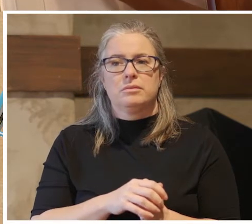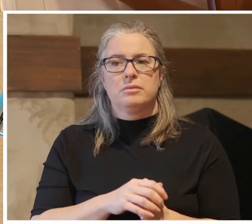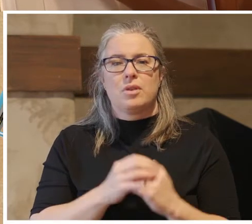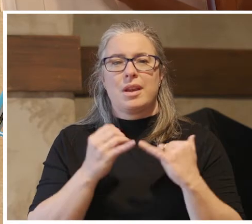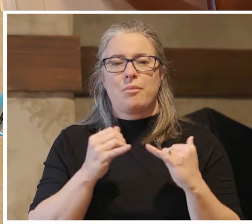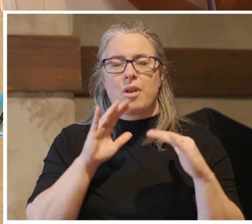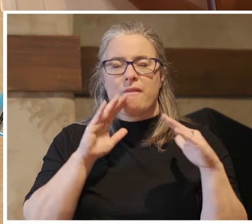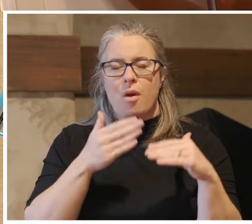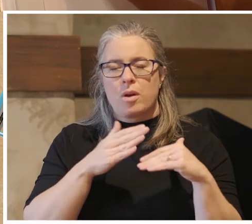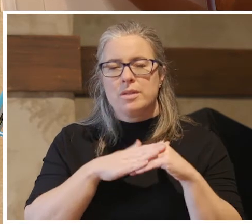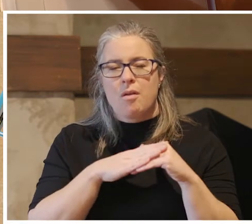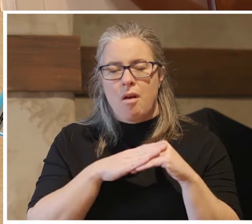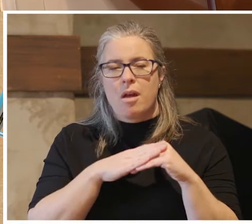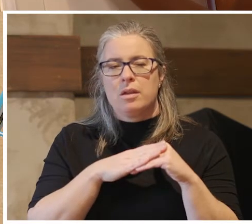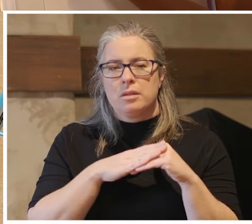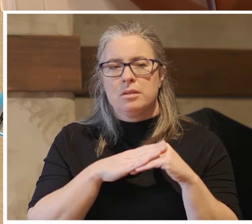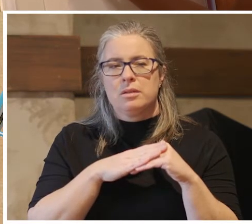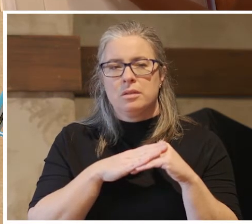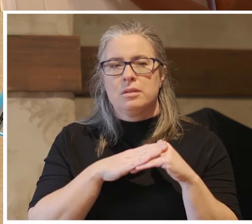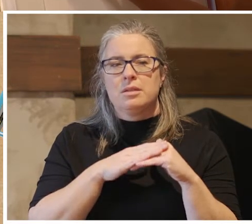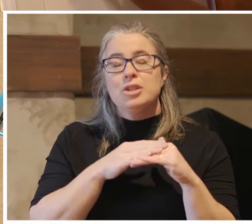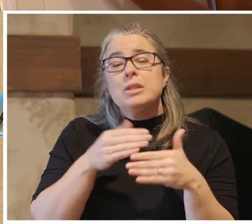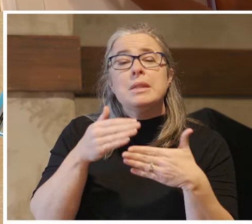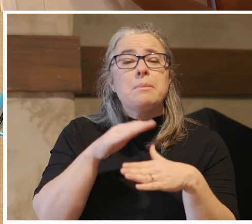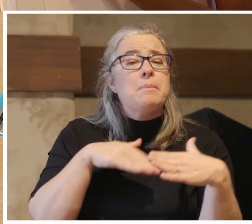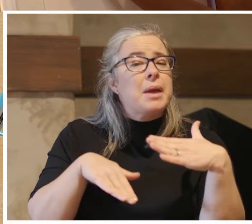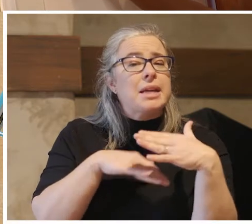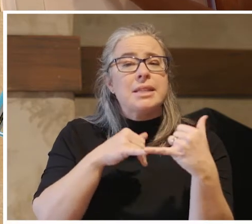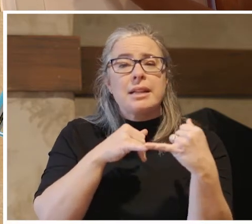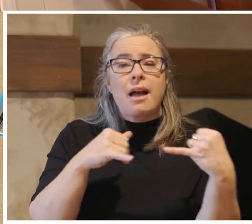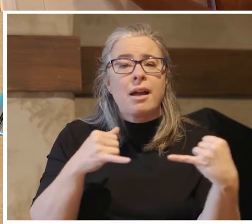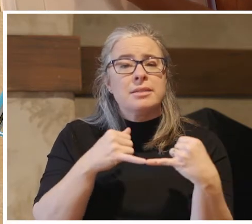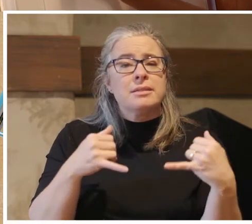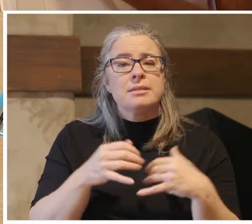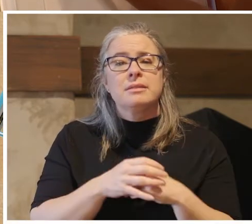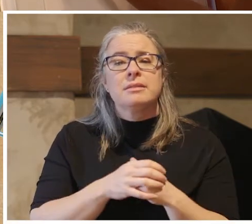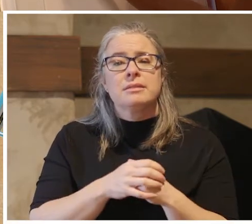Right now we're just gonna focus on just the basic lines.